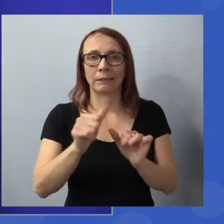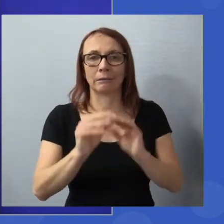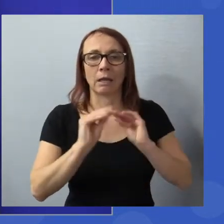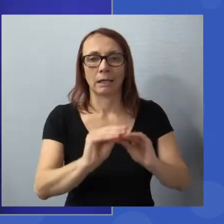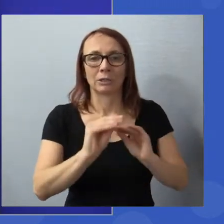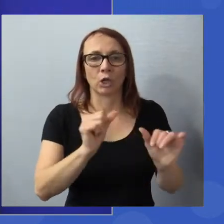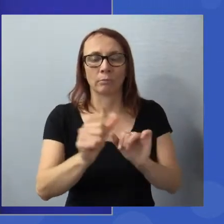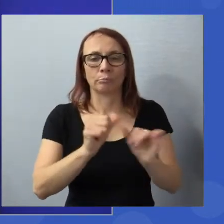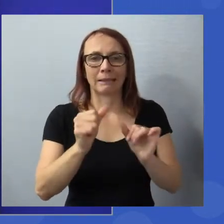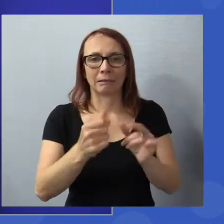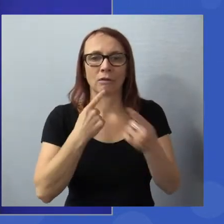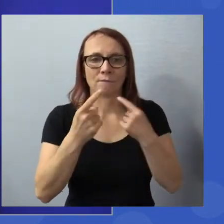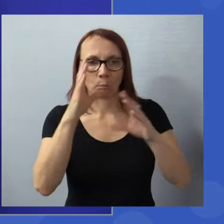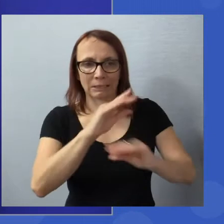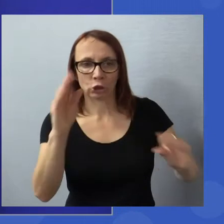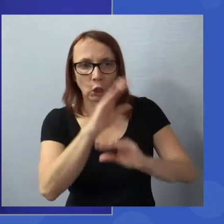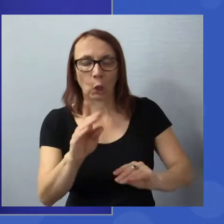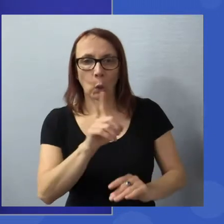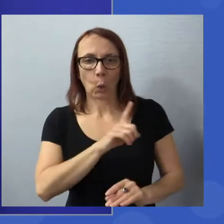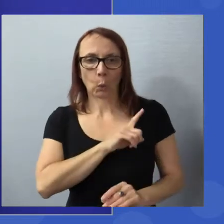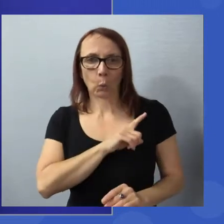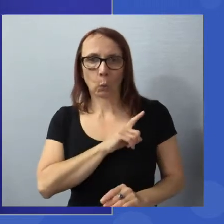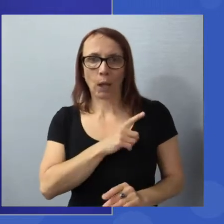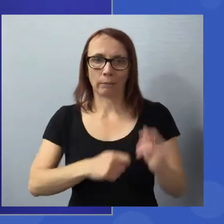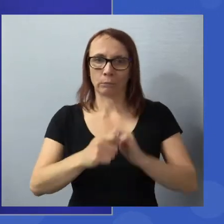why their actions are essential to maintain our beautiful green country we